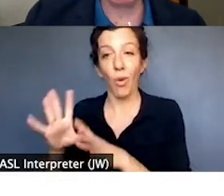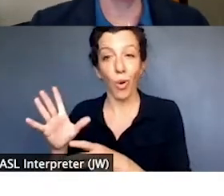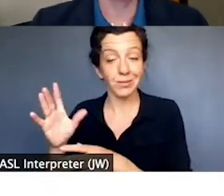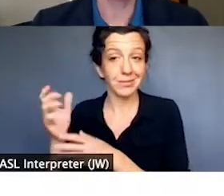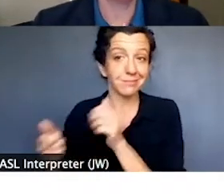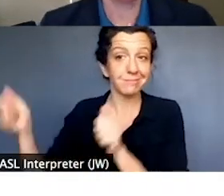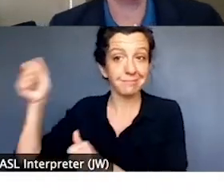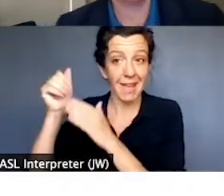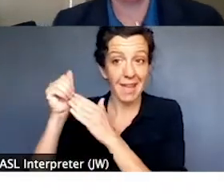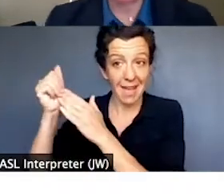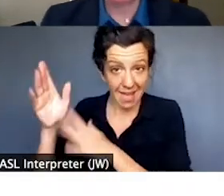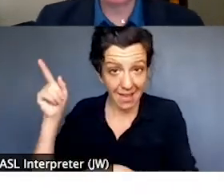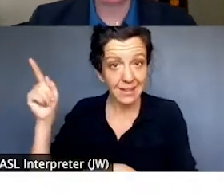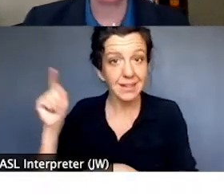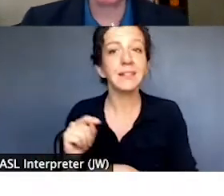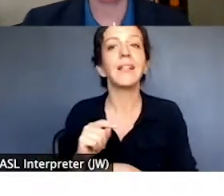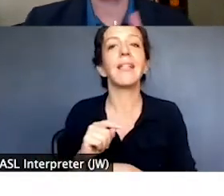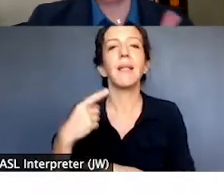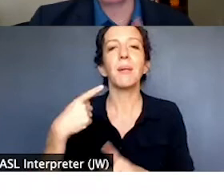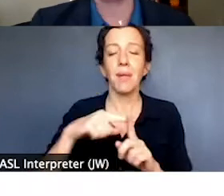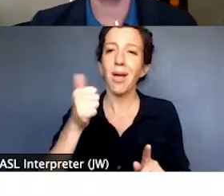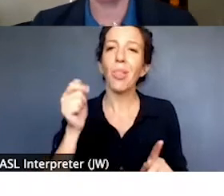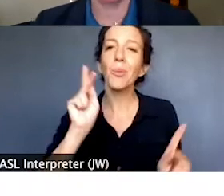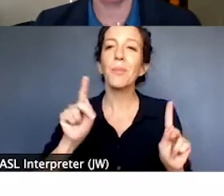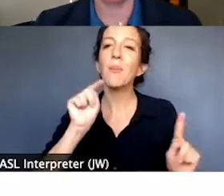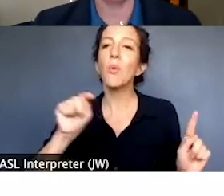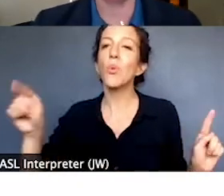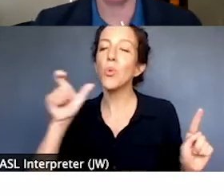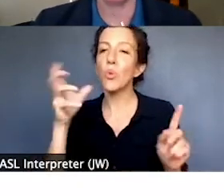So we have the Democratic Party and the Green Party and the Peace and Freedom Party in support.